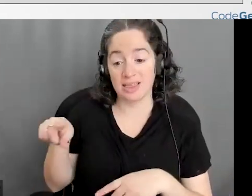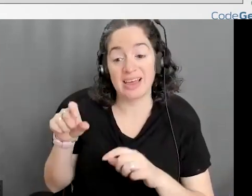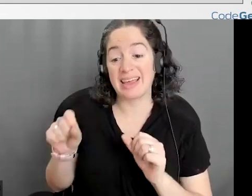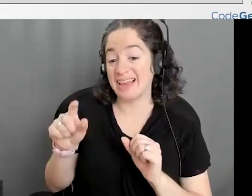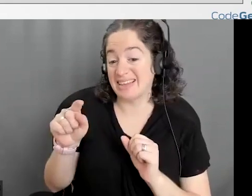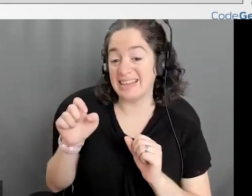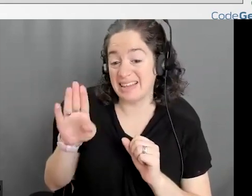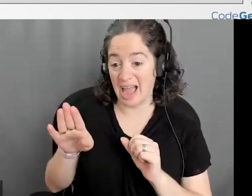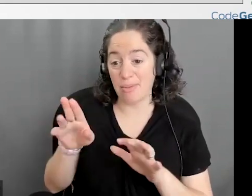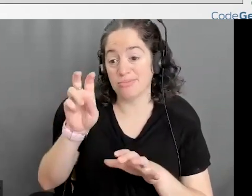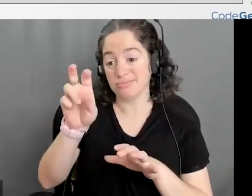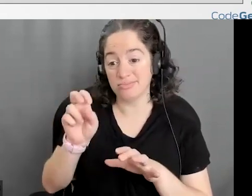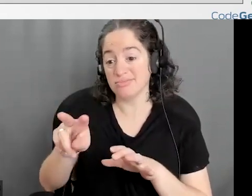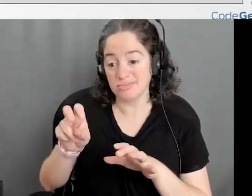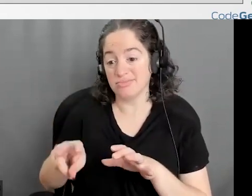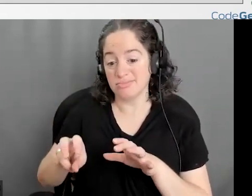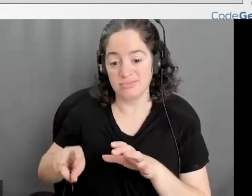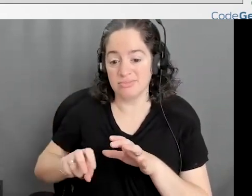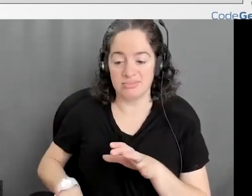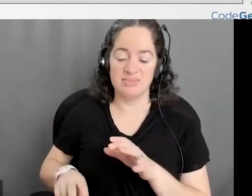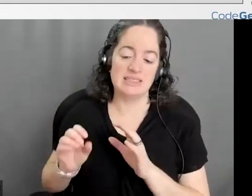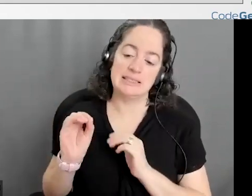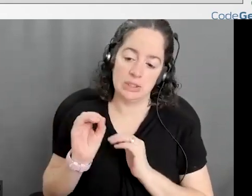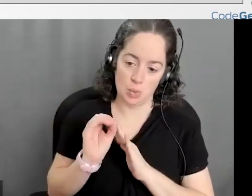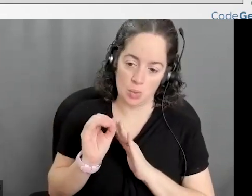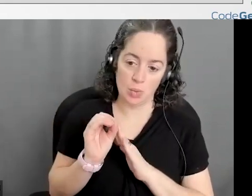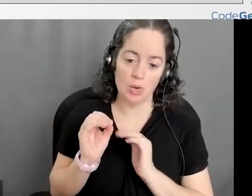Even though they're not visible when you tab through and land on one,